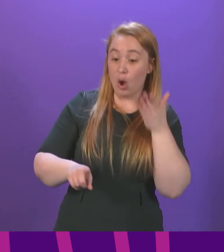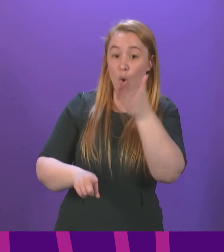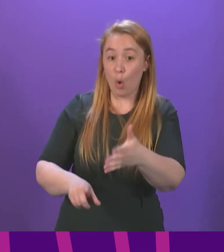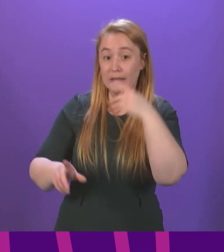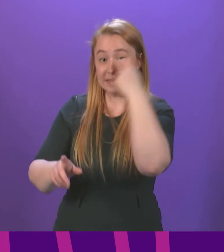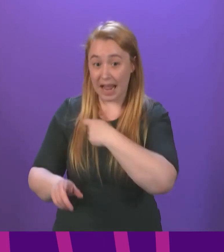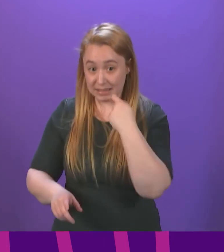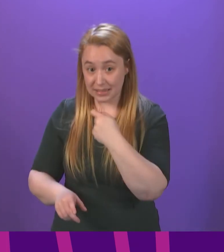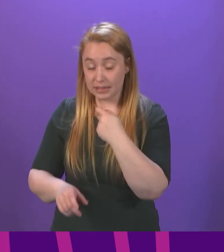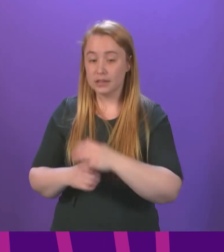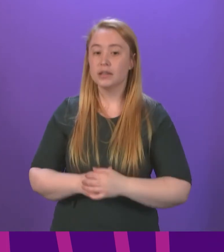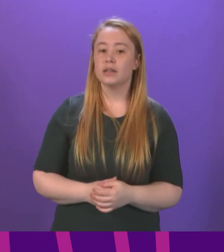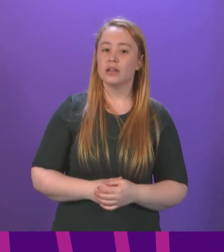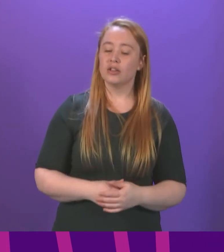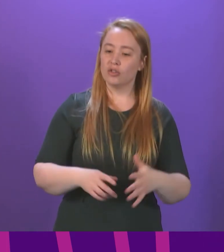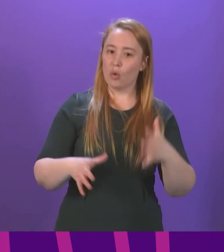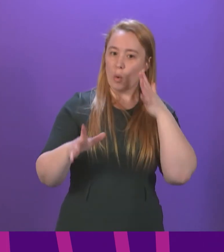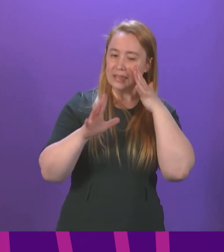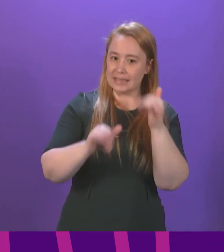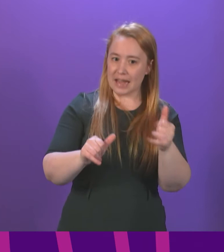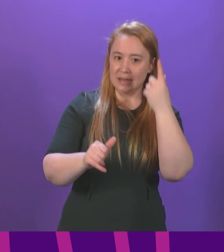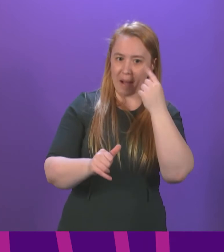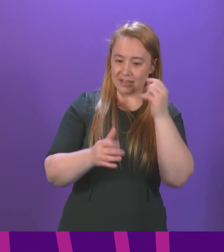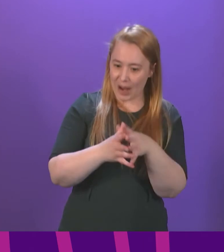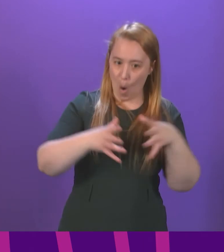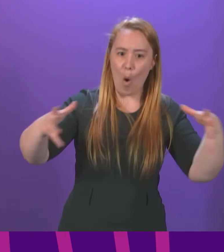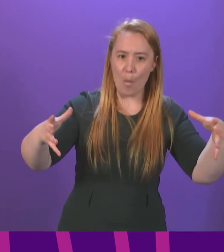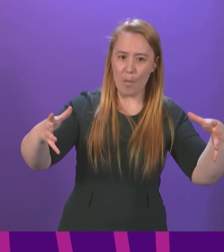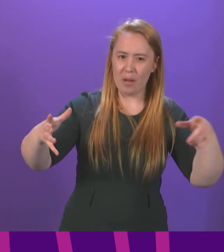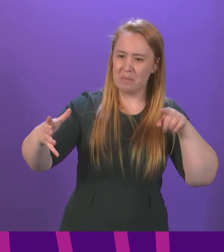to scale up Scotland’s testing capacity, why is the Government content to let more